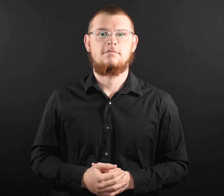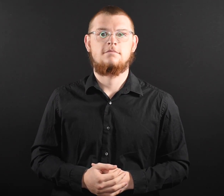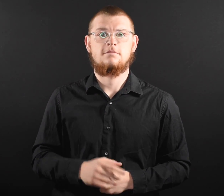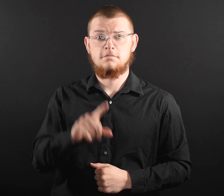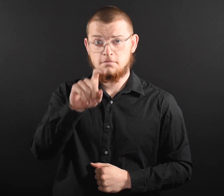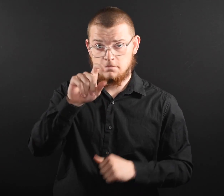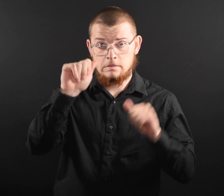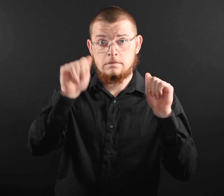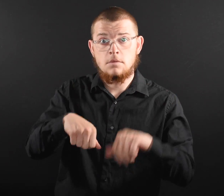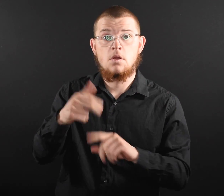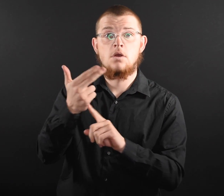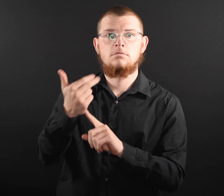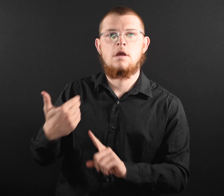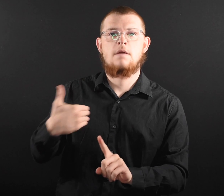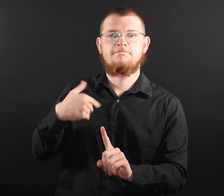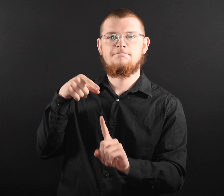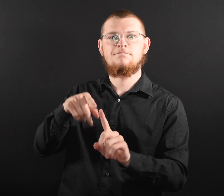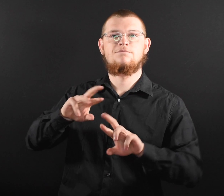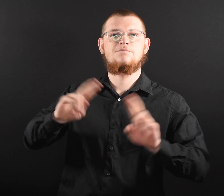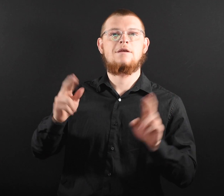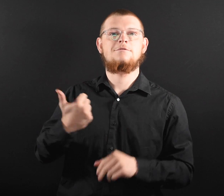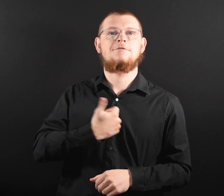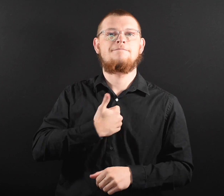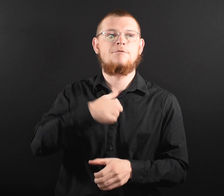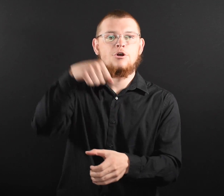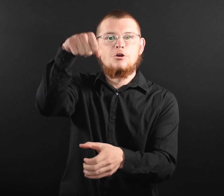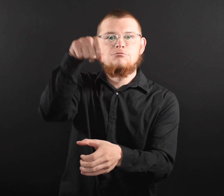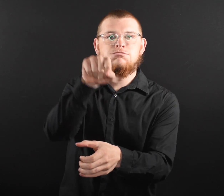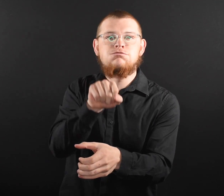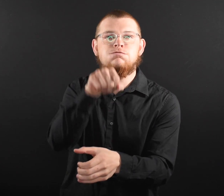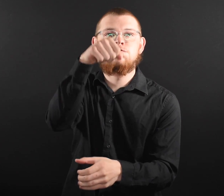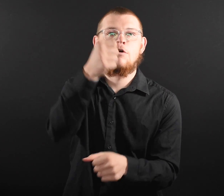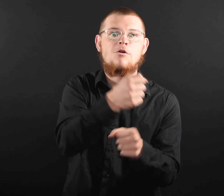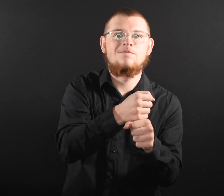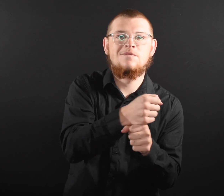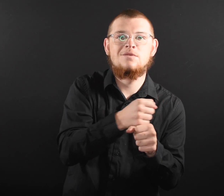Can hotels have self-service coffee/water in their lobby?